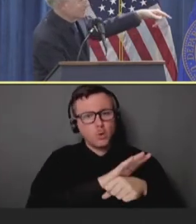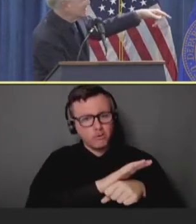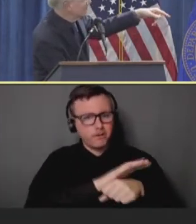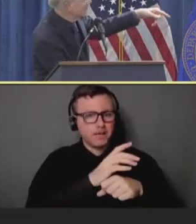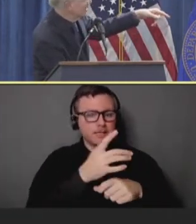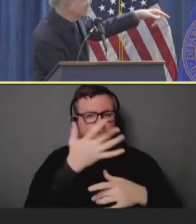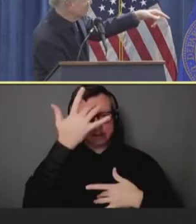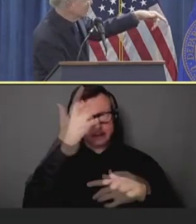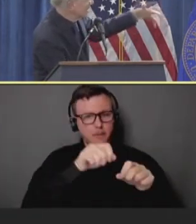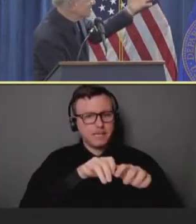the number of cases arising.